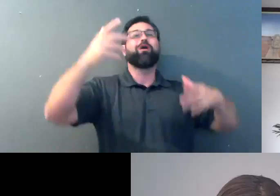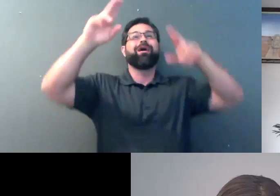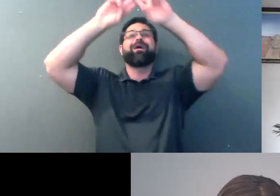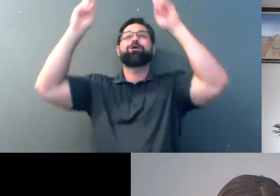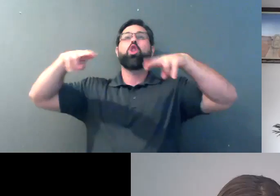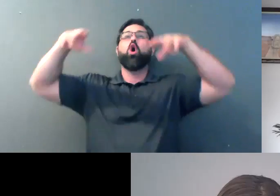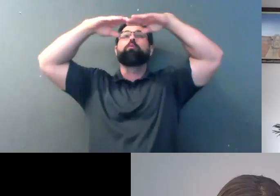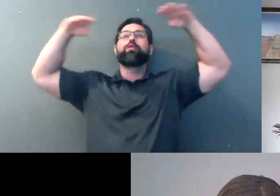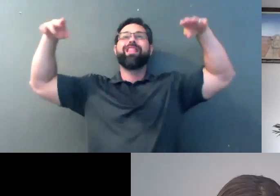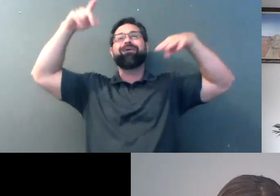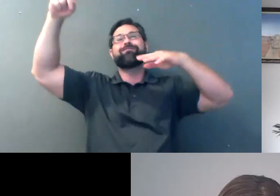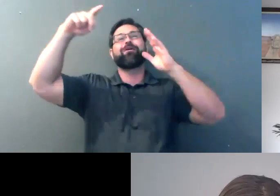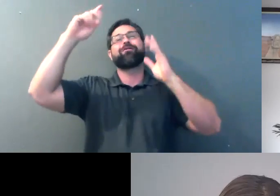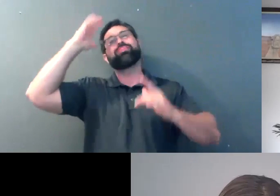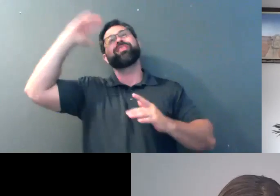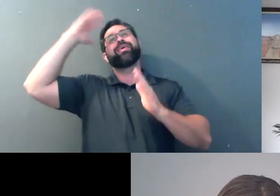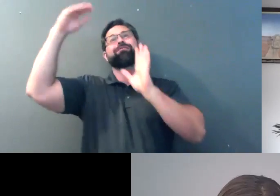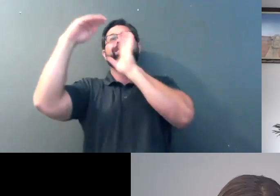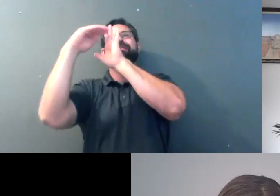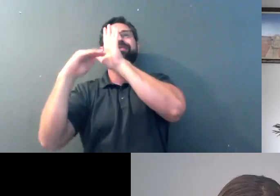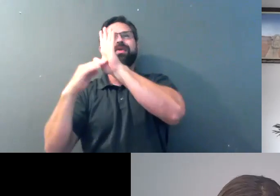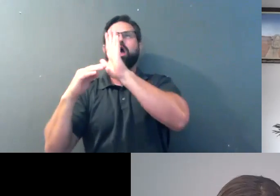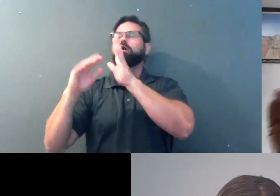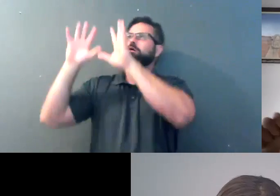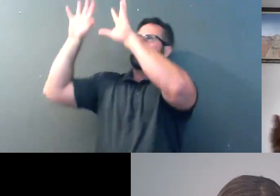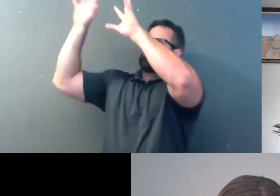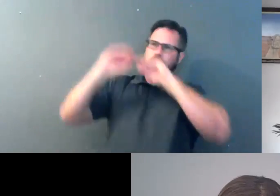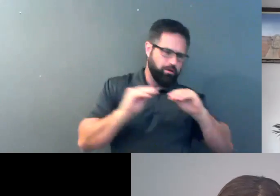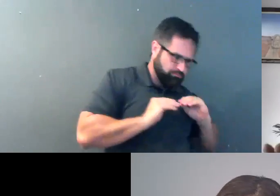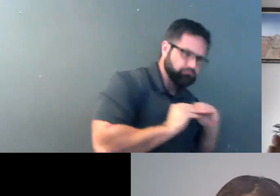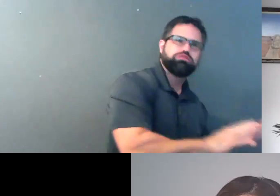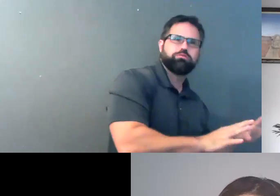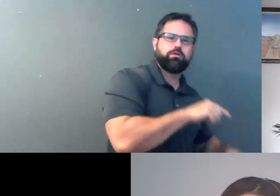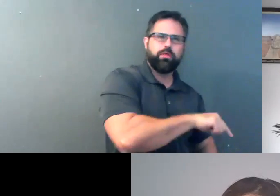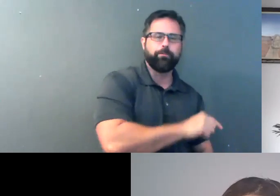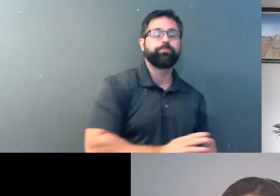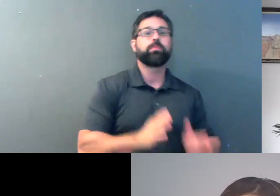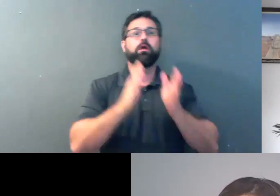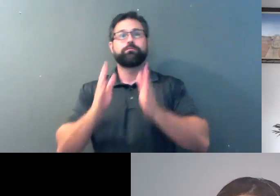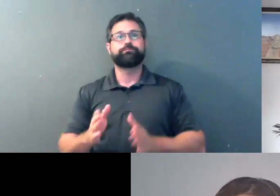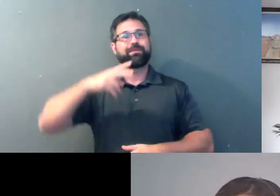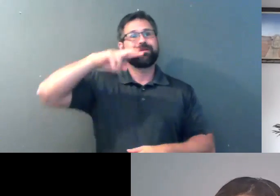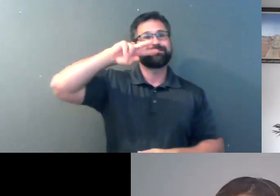the second work stream is really more focused at this global strategic level so the second